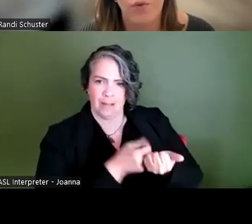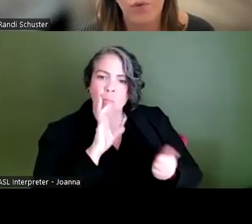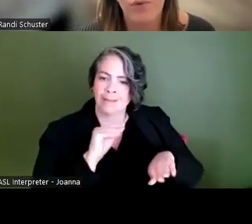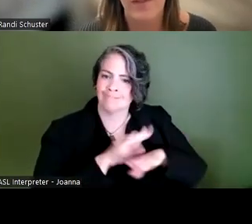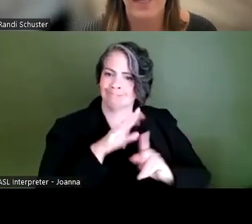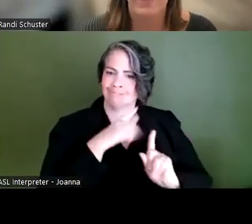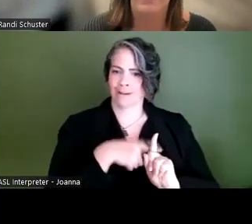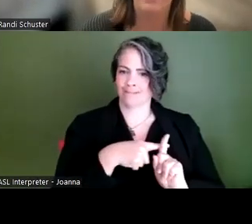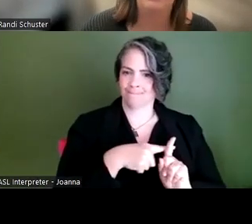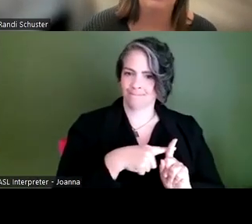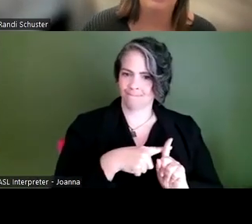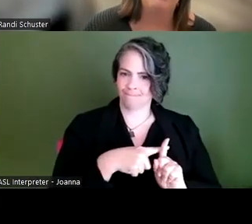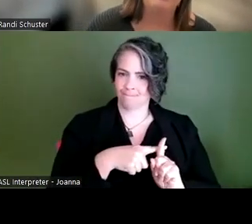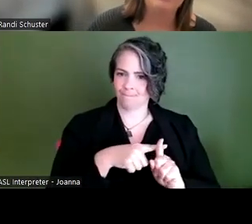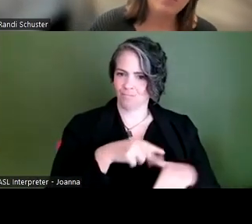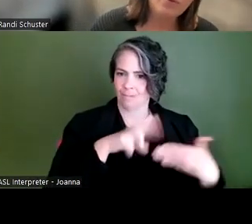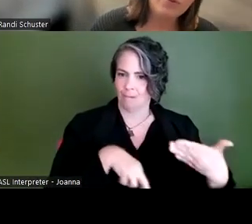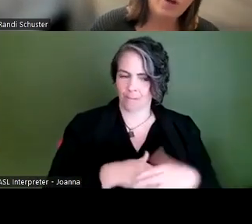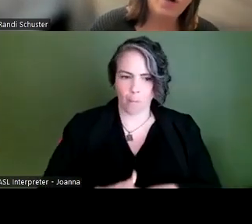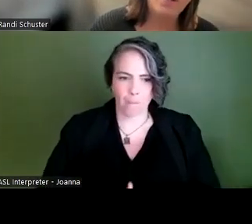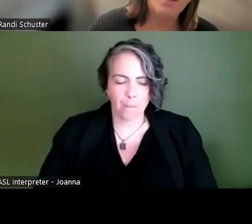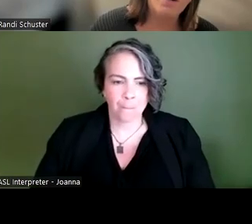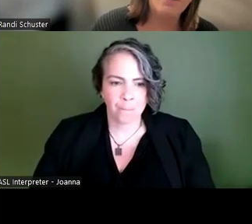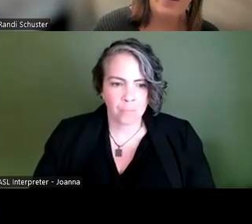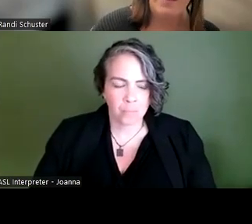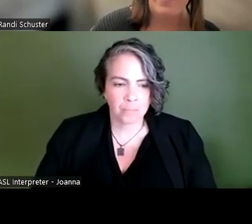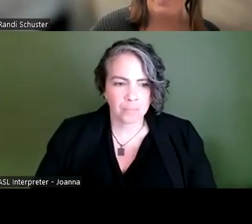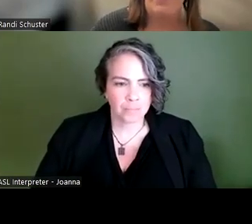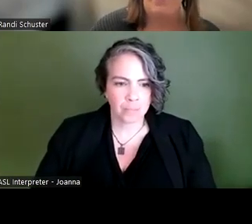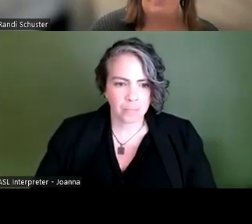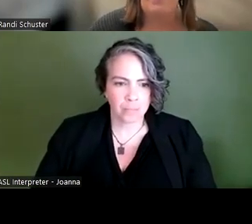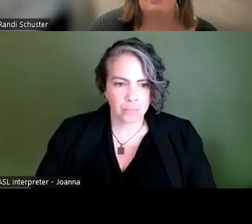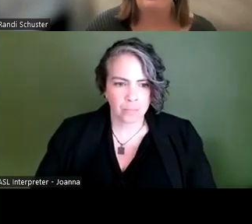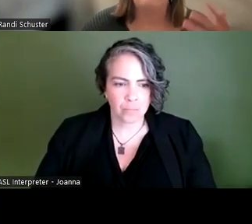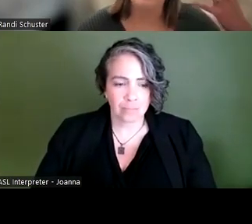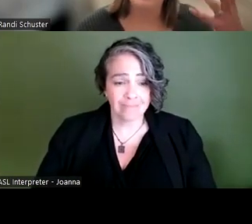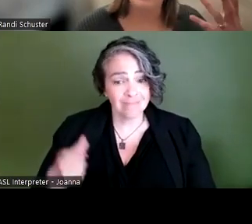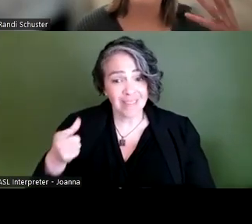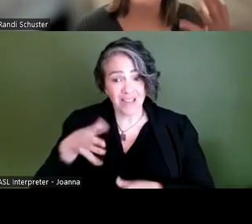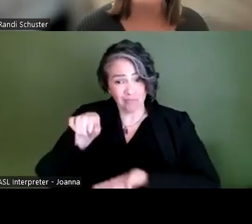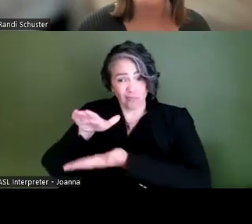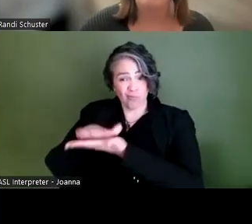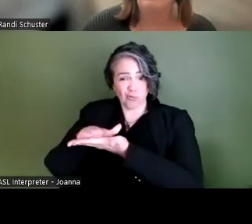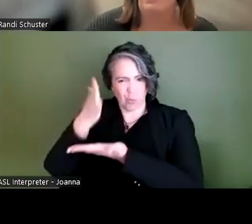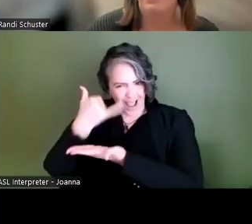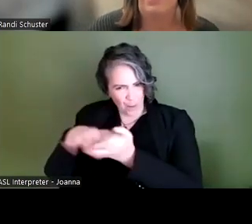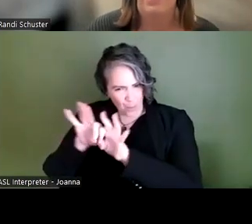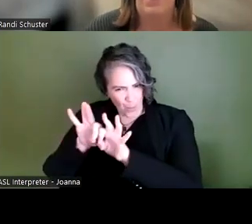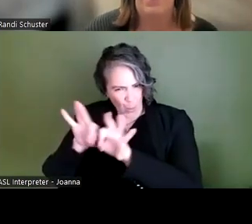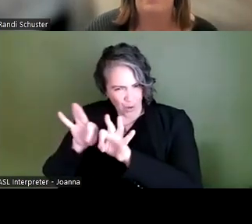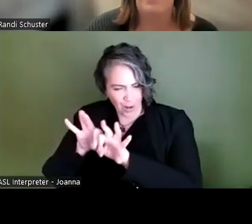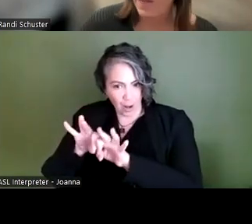schools is that schools are - they sit in this place where they have dense contact,